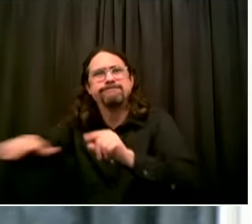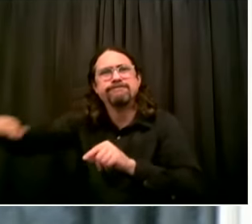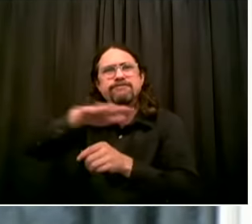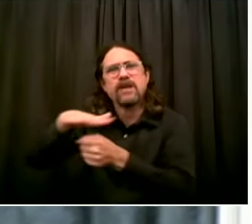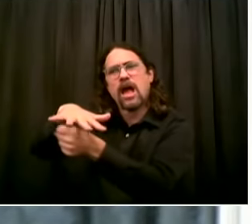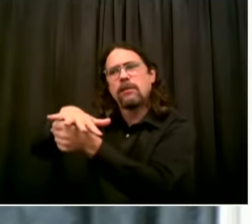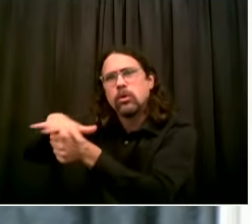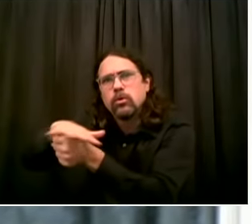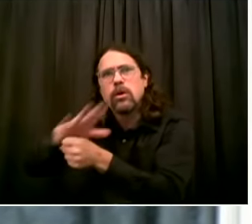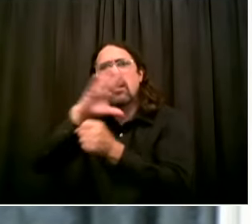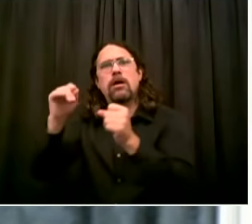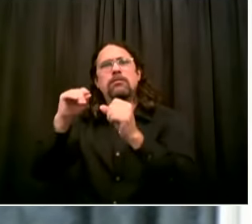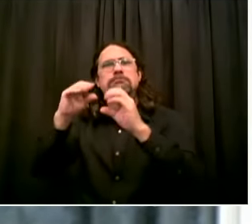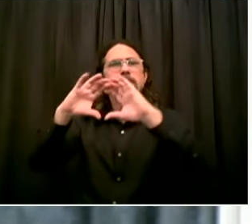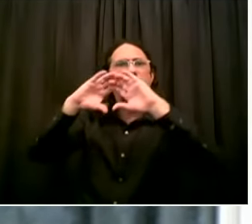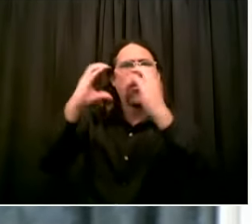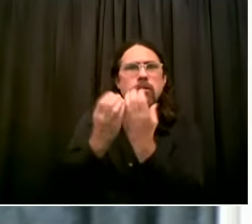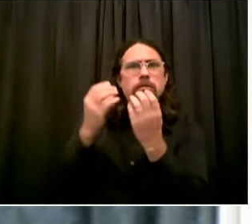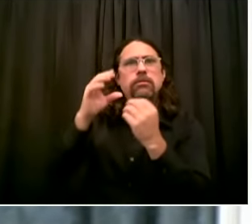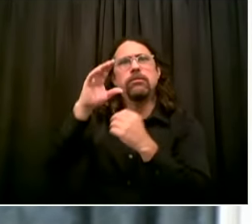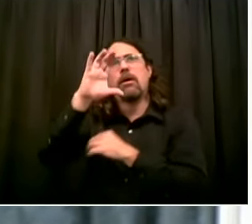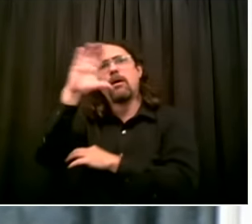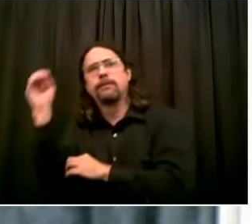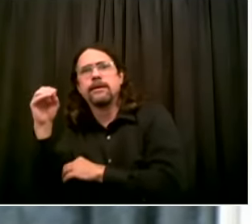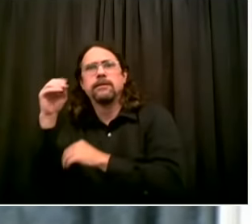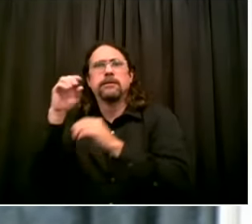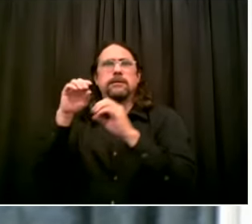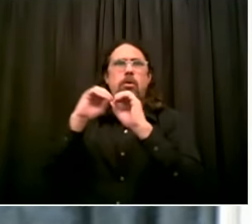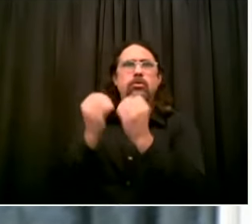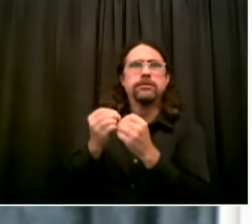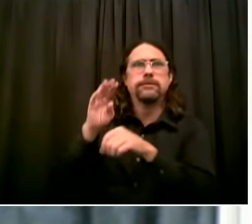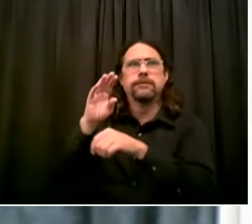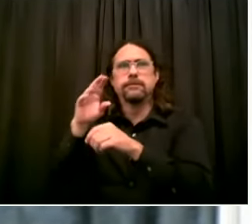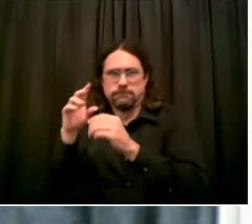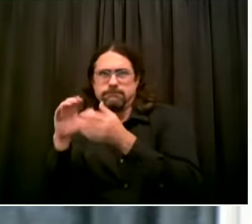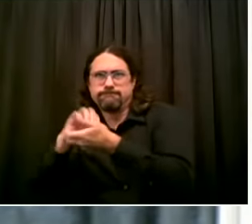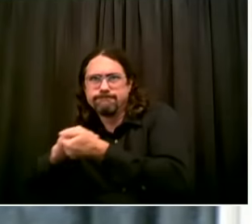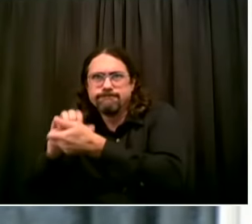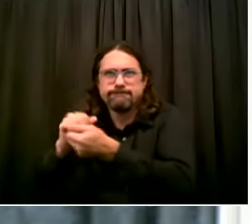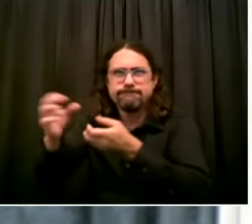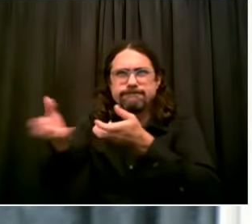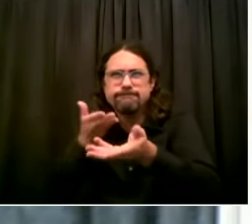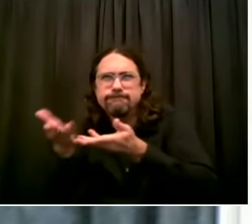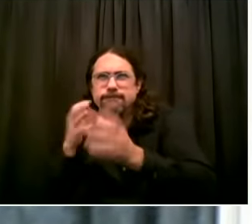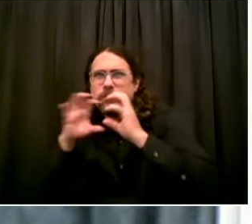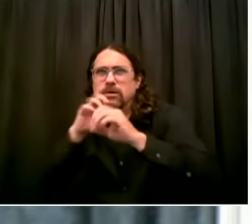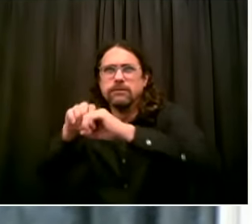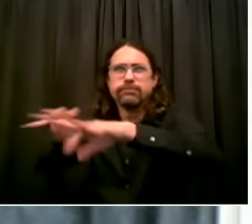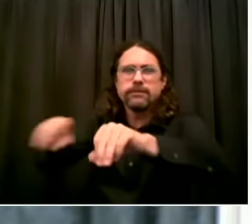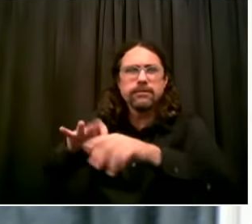COMMUNITY. AGAIN, THERE IS A LOT OF COMMUNICATION OERV E THLAST WEEK AND MORE AND THE CENTRAL